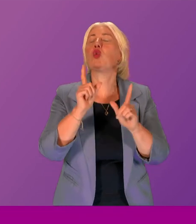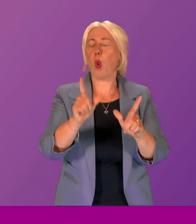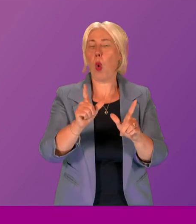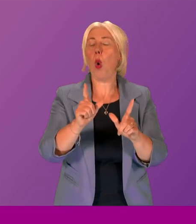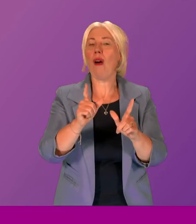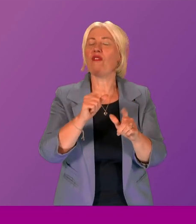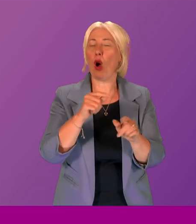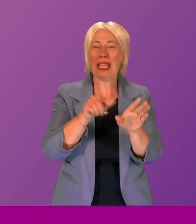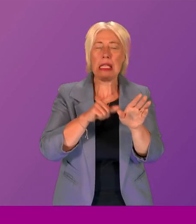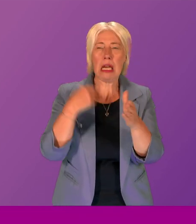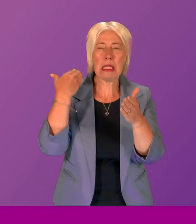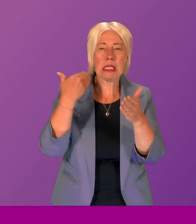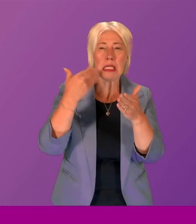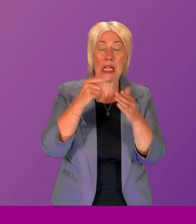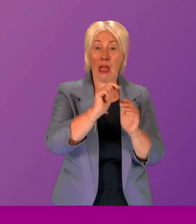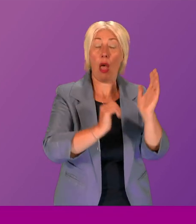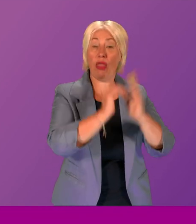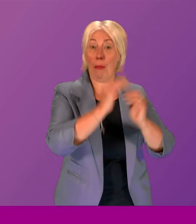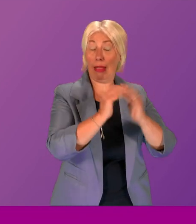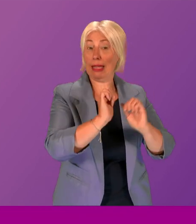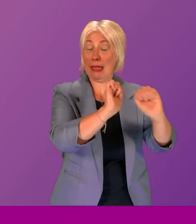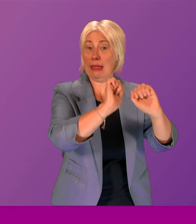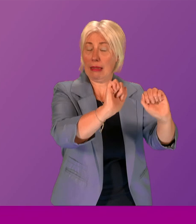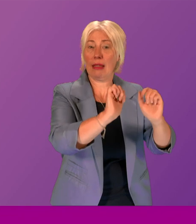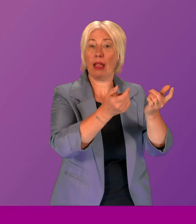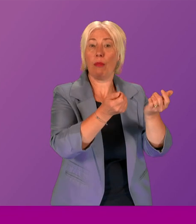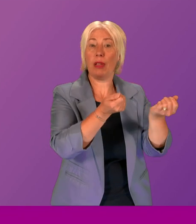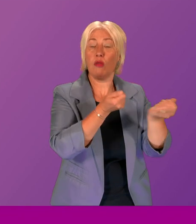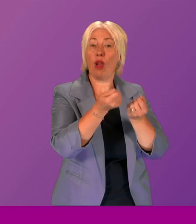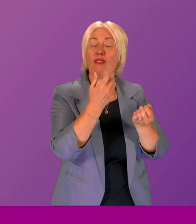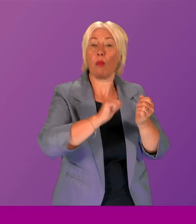for a number of years, the building was under the control of the Scottish Fire and Rescue